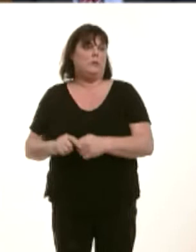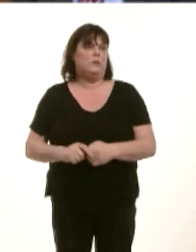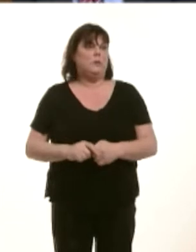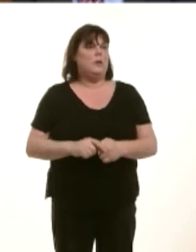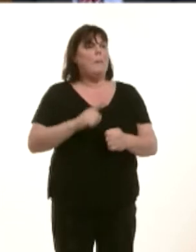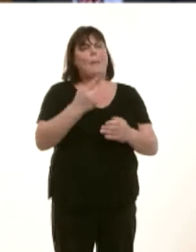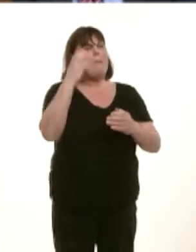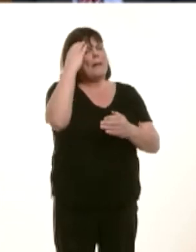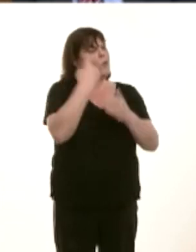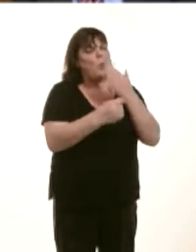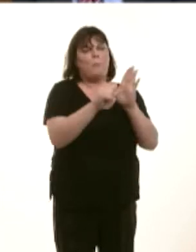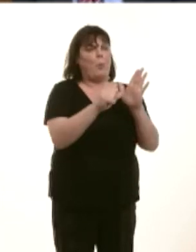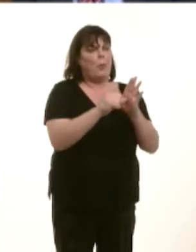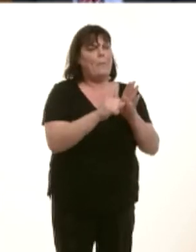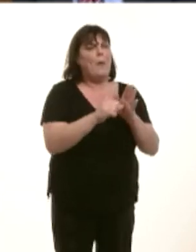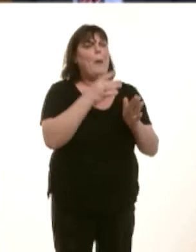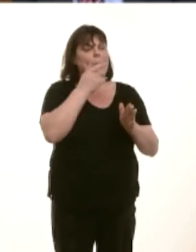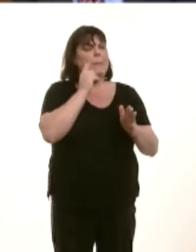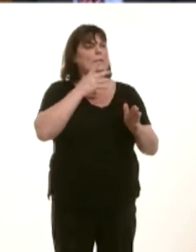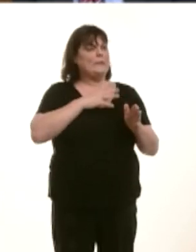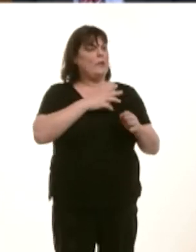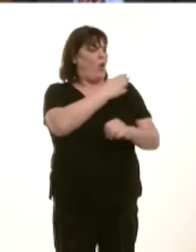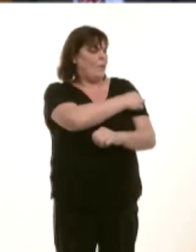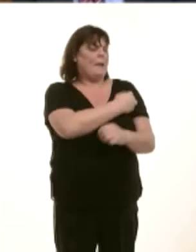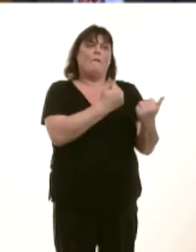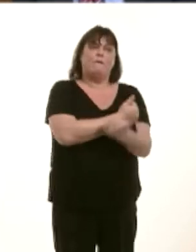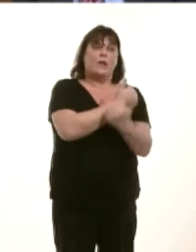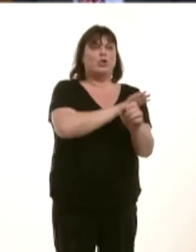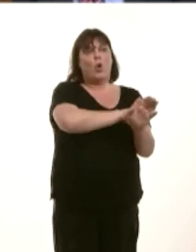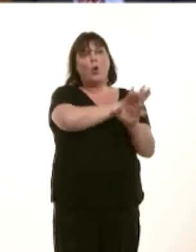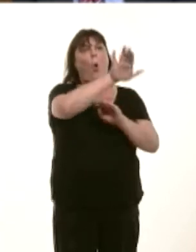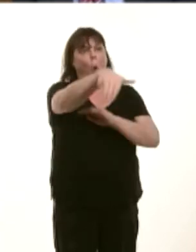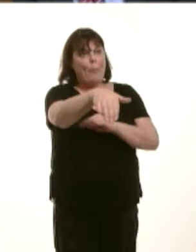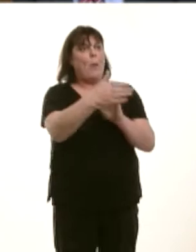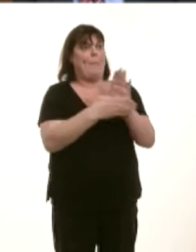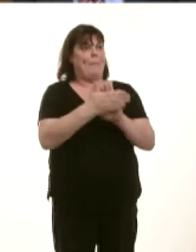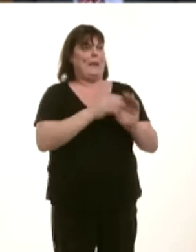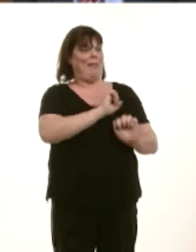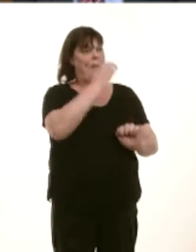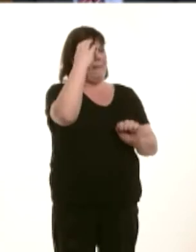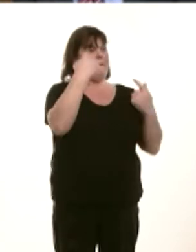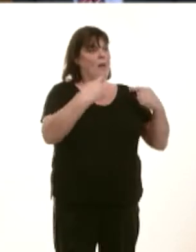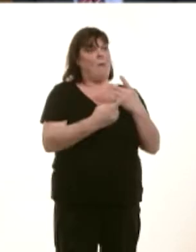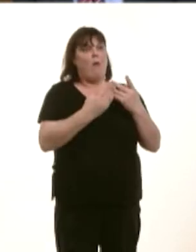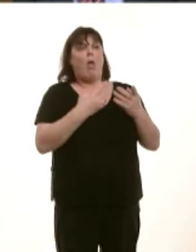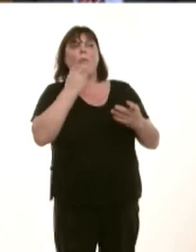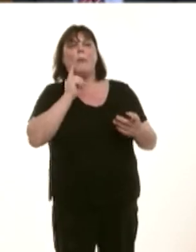It is important that people are able to return home as quickly as possible in order for those beds to be made available, and thatís why, of course, we have focused very strongly on